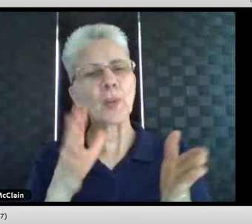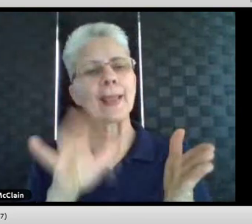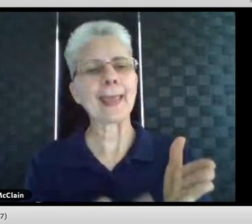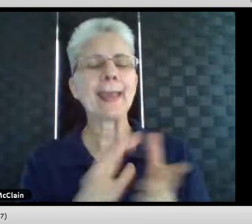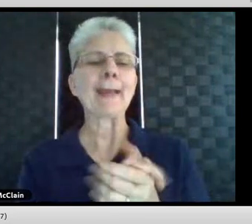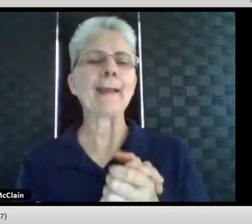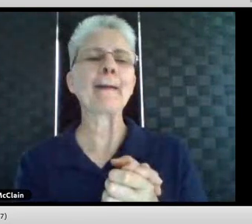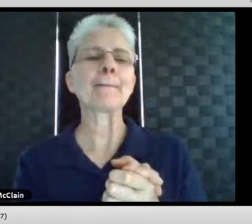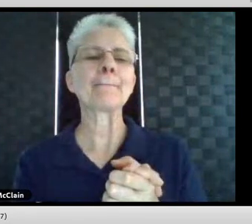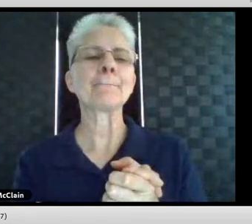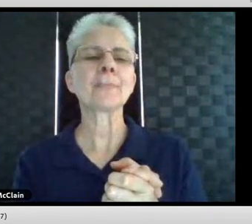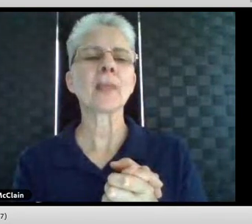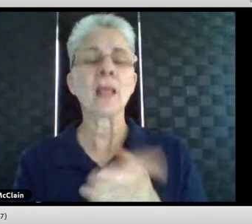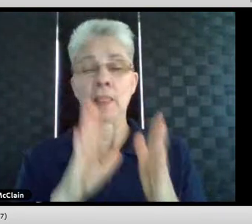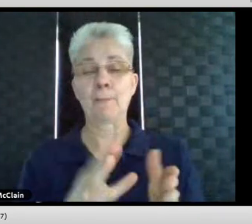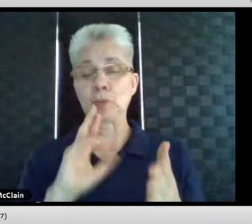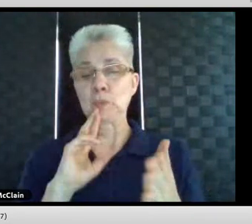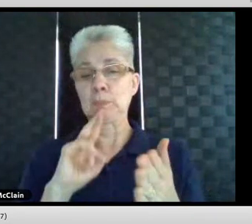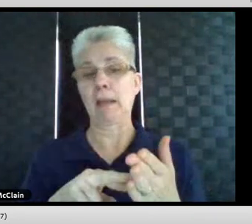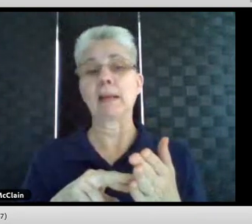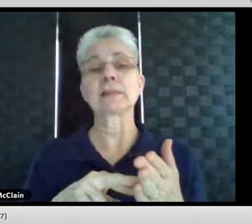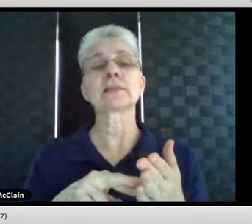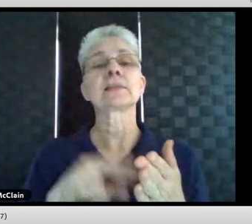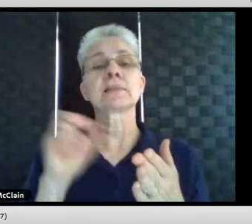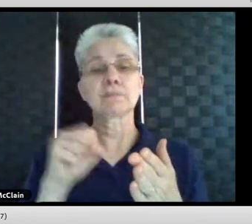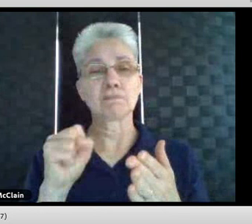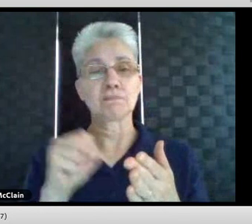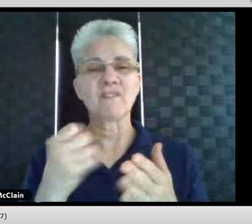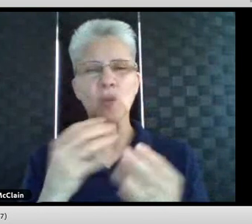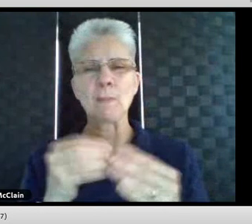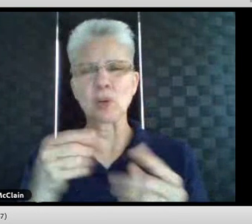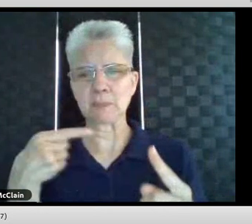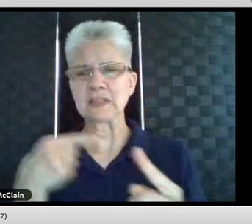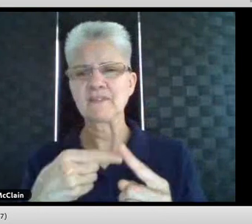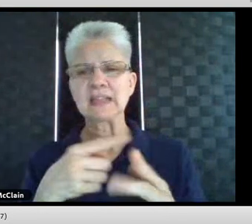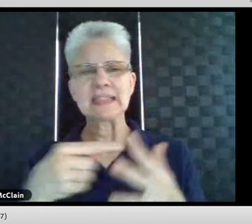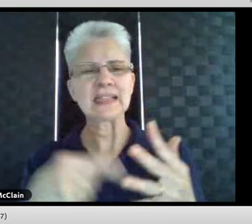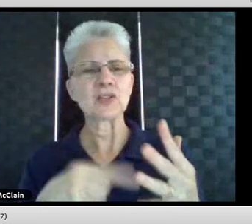The patron explains with a few more specific details, and then this is where you're restating, right?